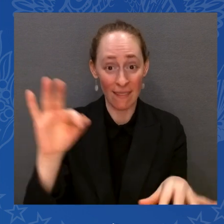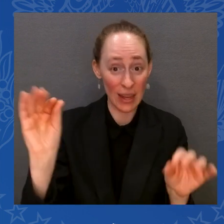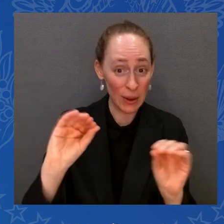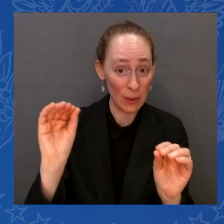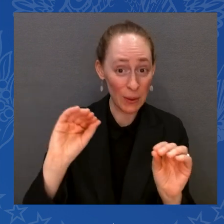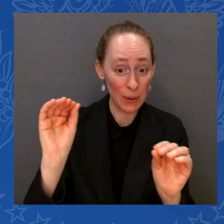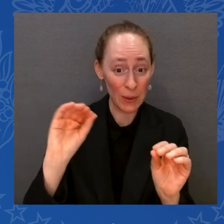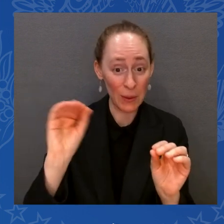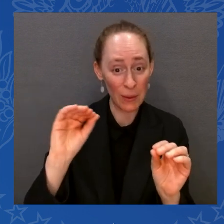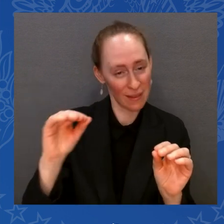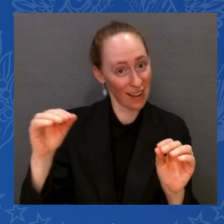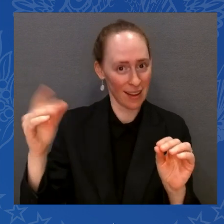Well, thank you very much.